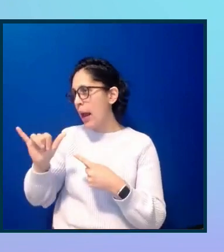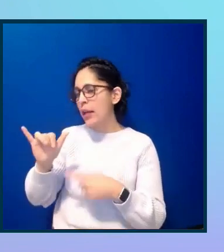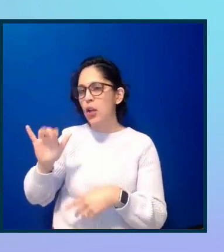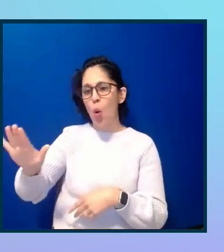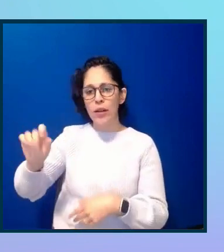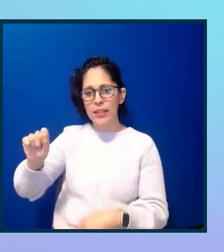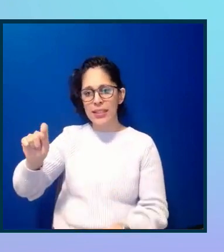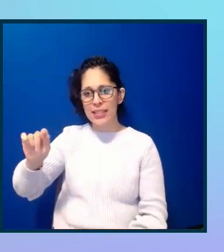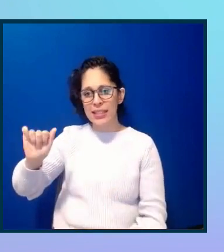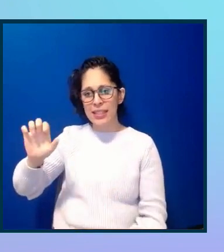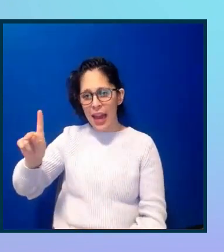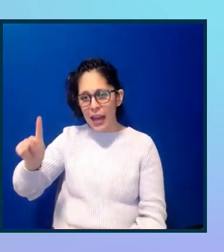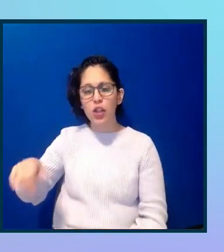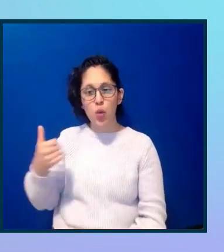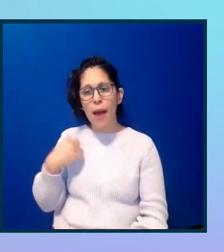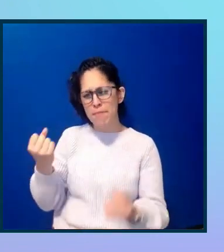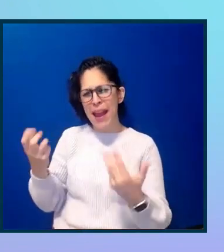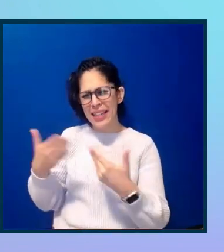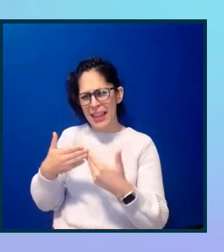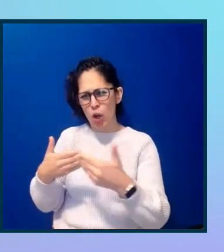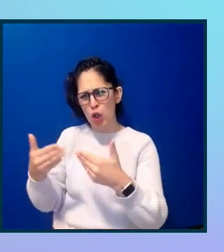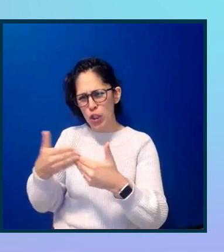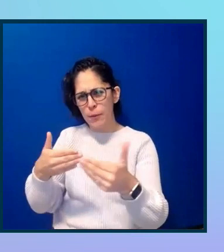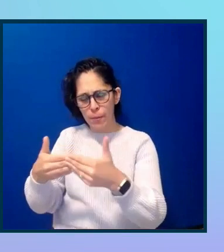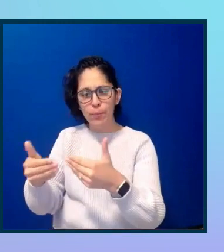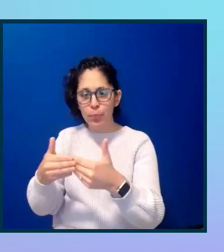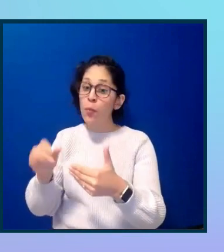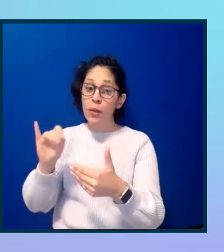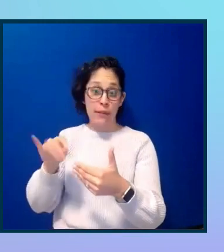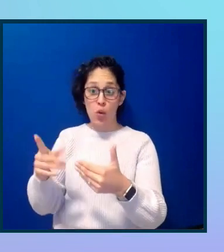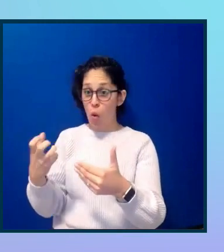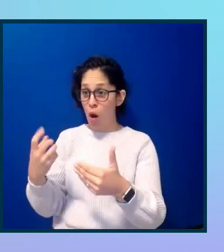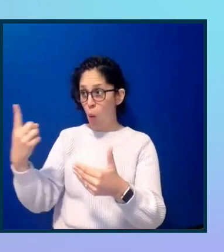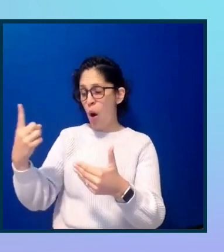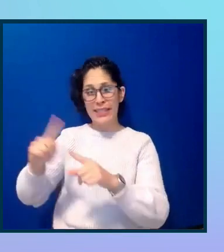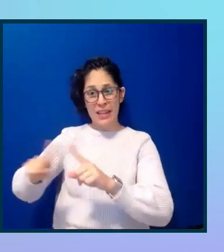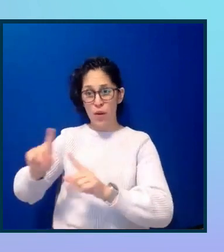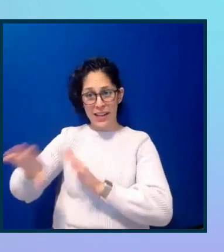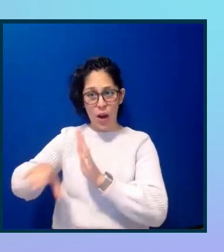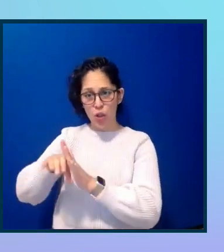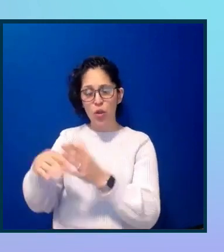you've got all these layers in a stack and let's say you wanna do an entirely different character and then so you would create a whole new file